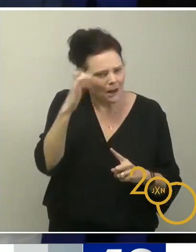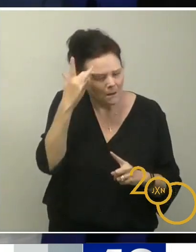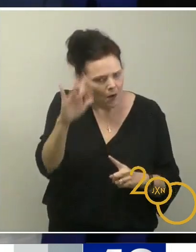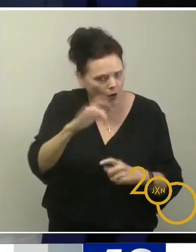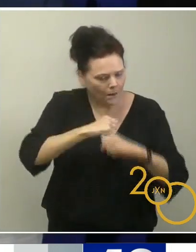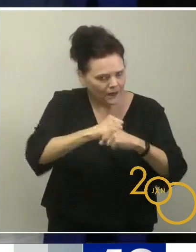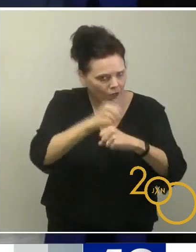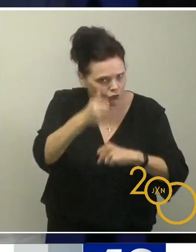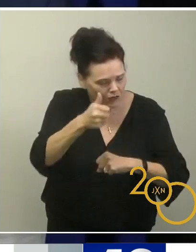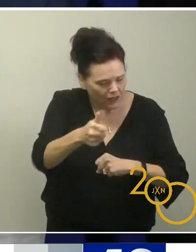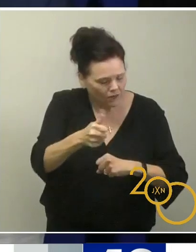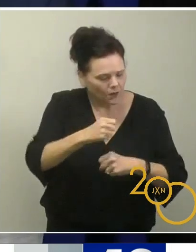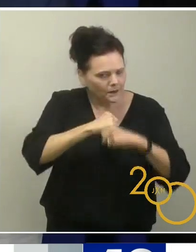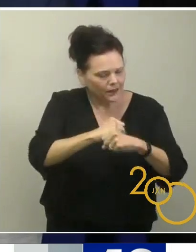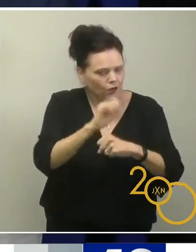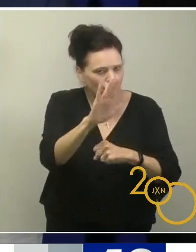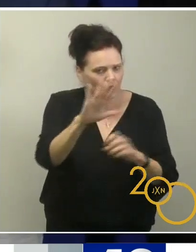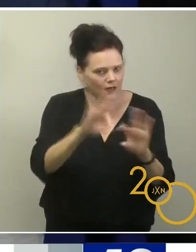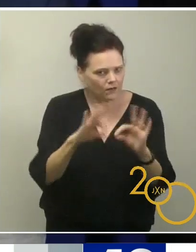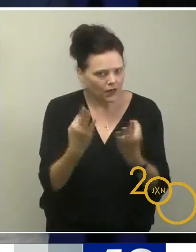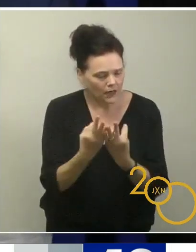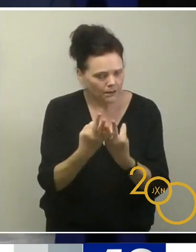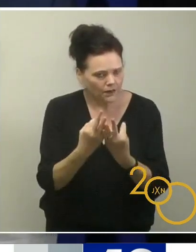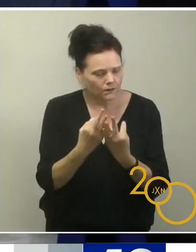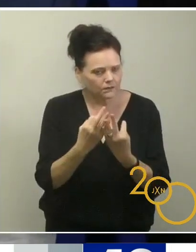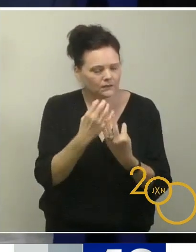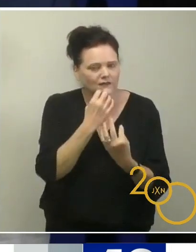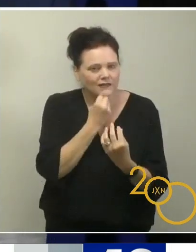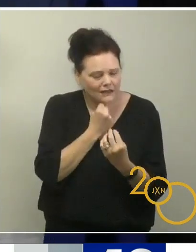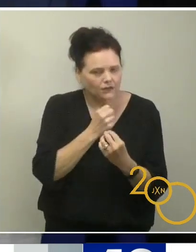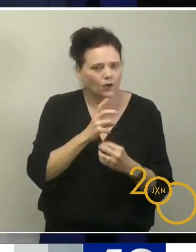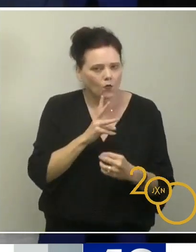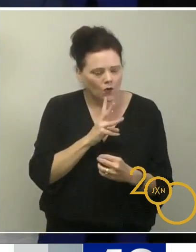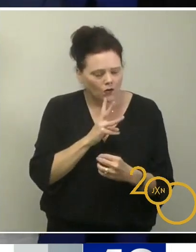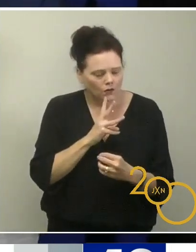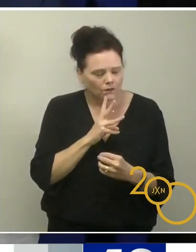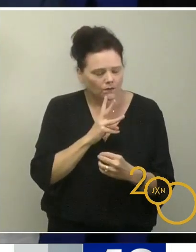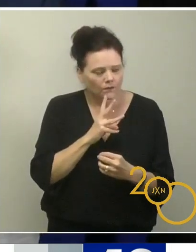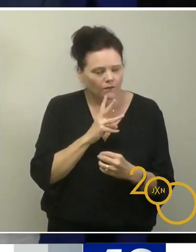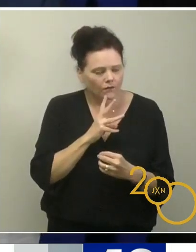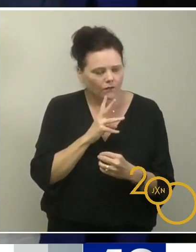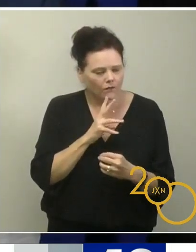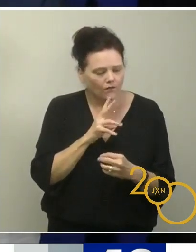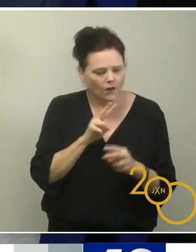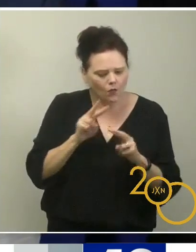DO NOT DRINK THE WATER. INTO MANY CASES IT IS RAW WATER FROM THE RESERVOIR BEING PUSHED PROTECT YOURSELF.